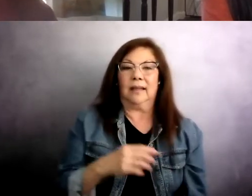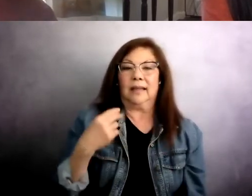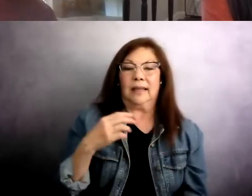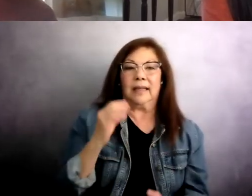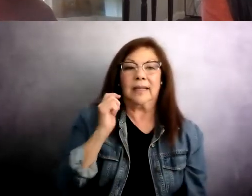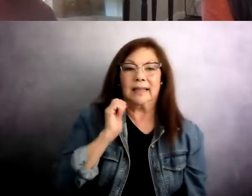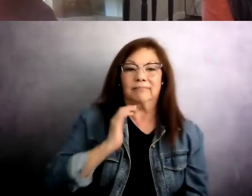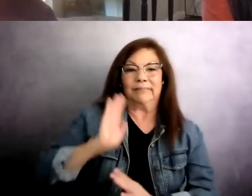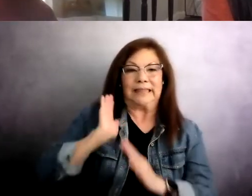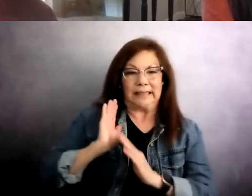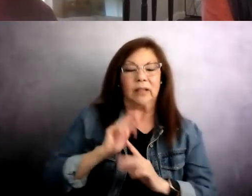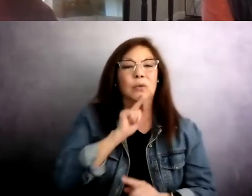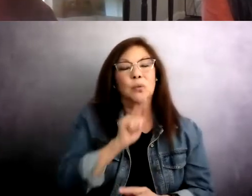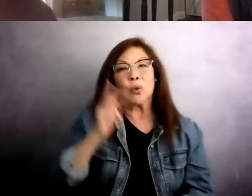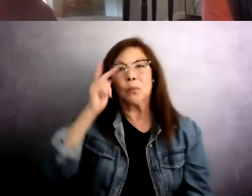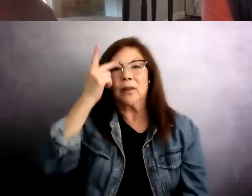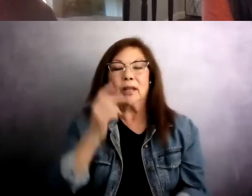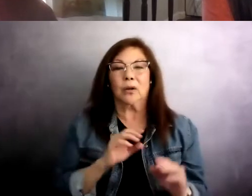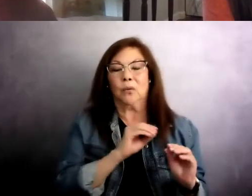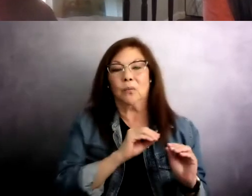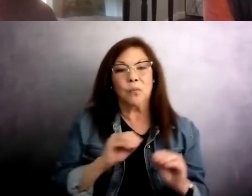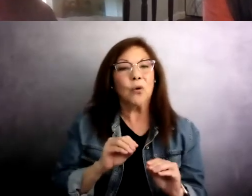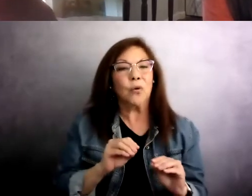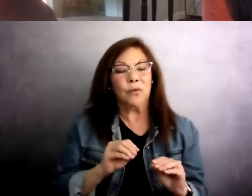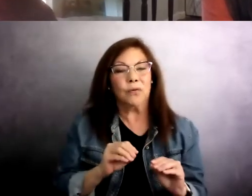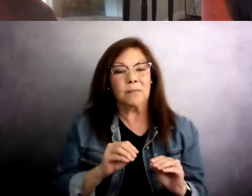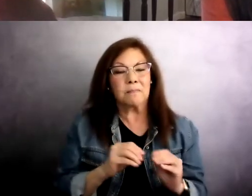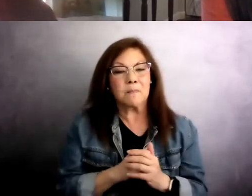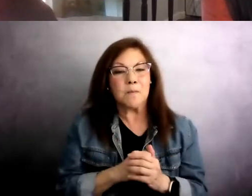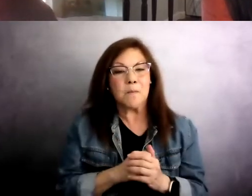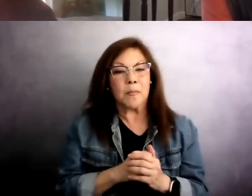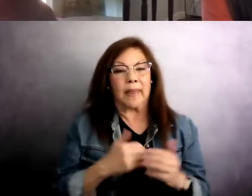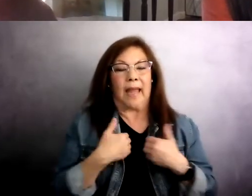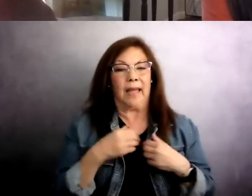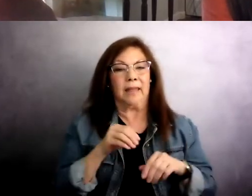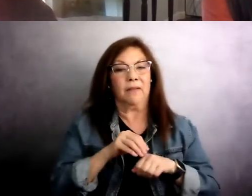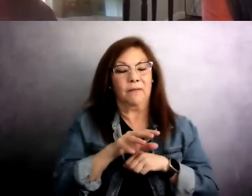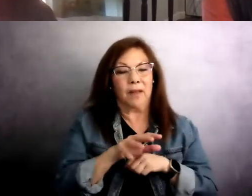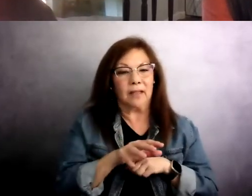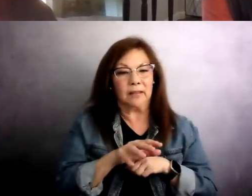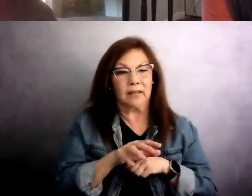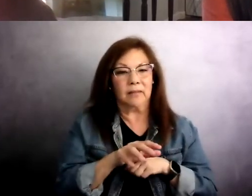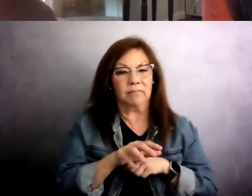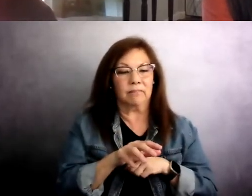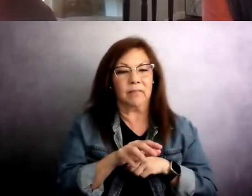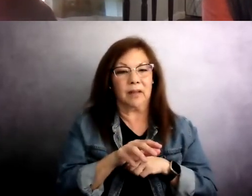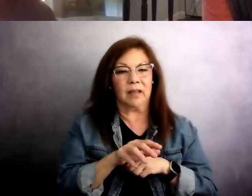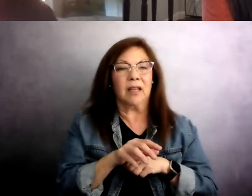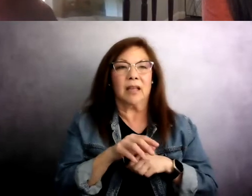It was a very political move that have the effect of inflicting a great deal of stress